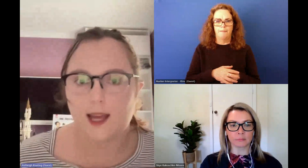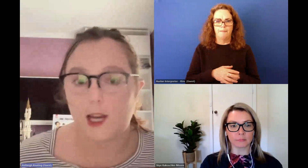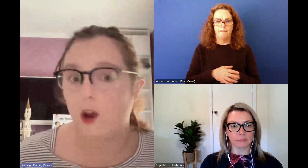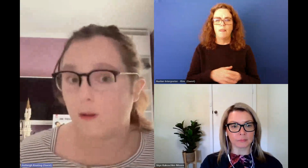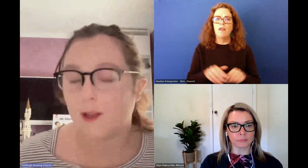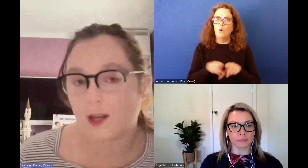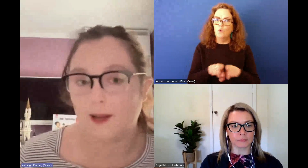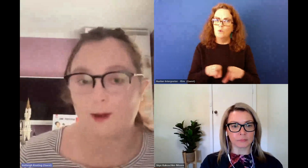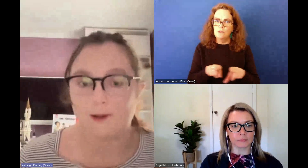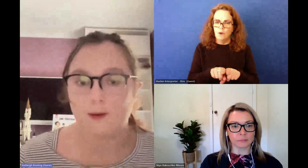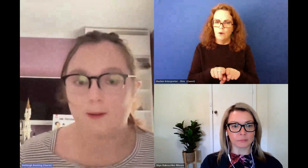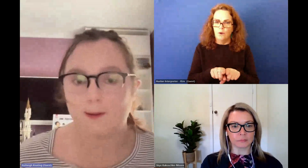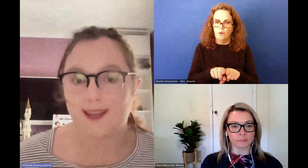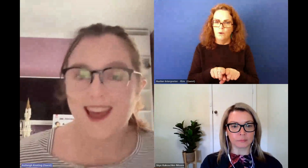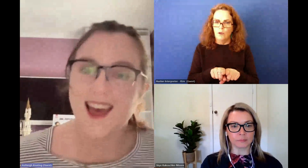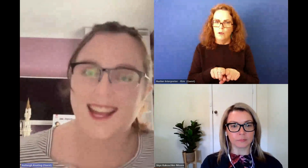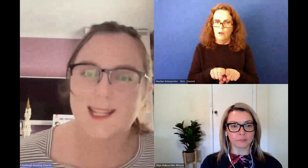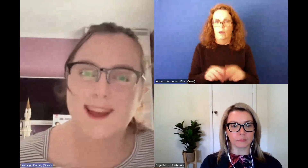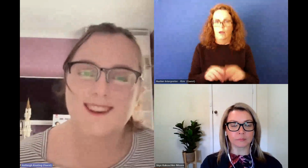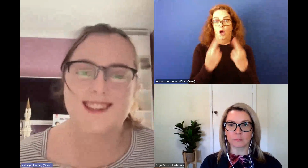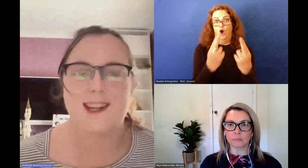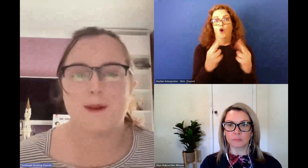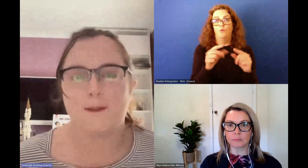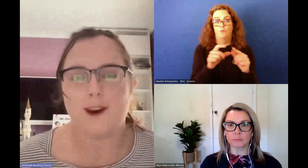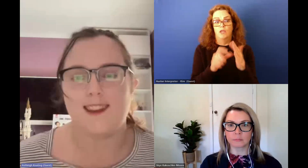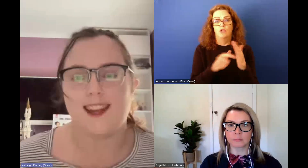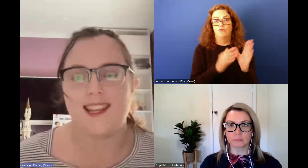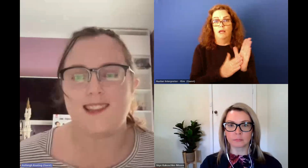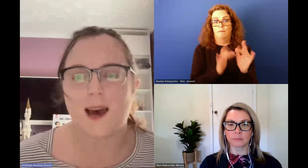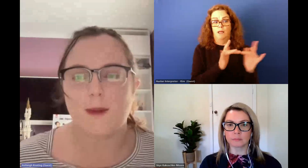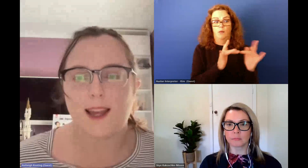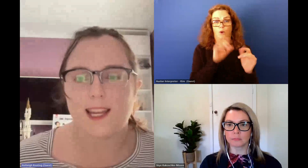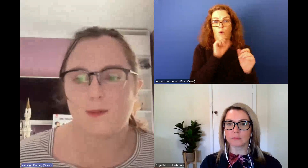like and I hope the DREAM Network will probably expand on this a little bit further is I guess